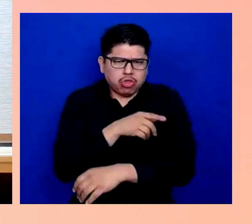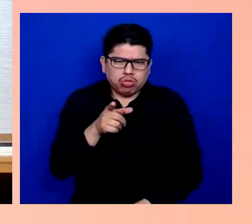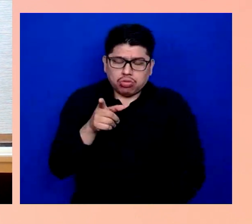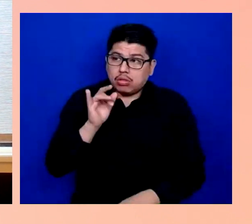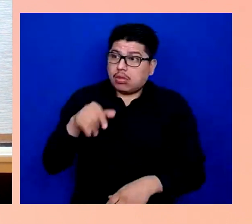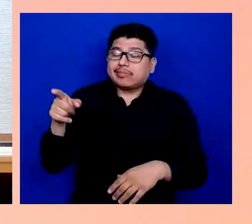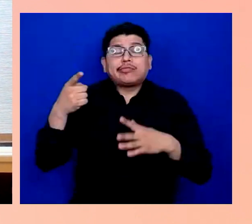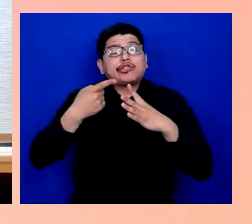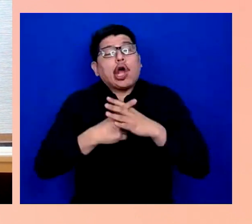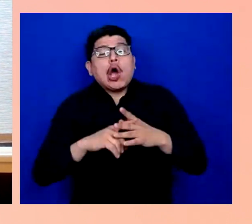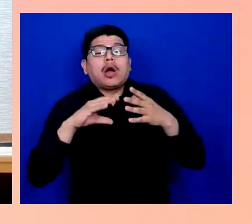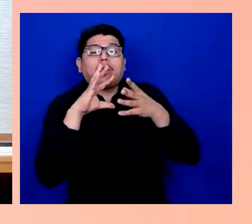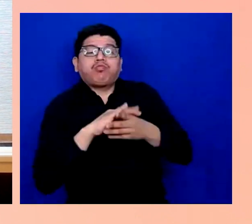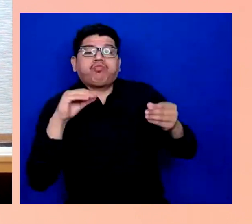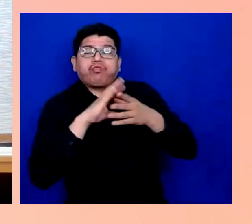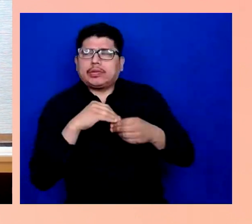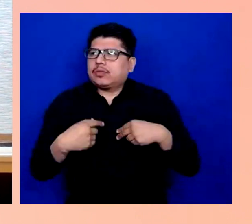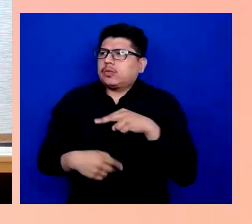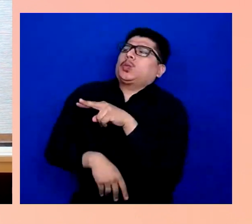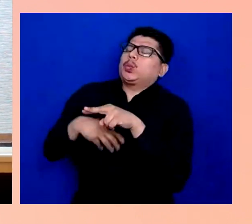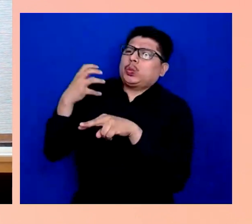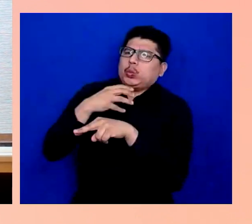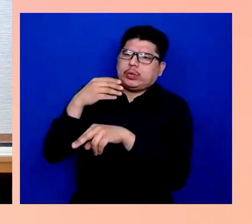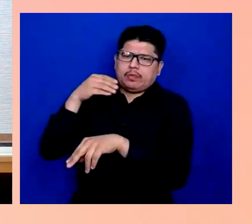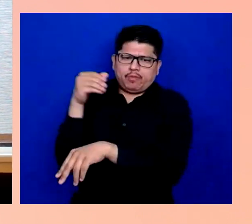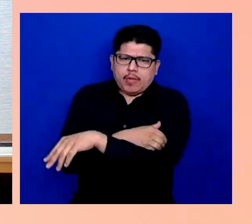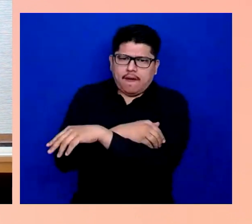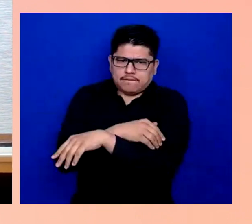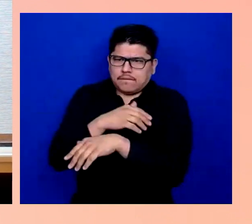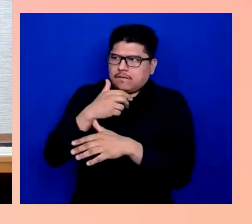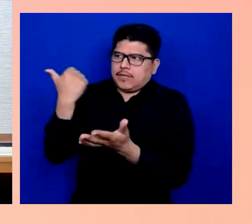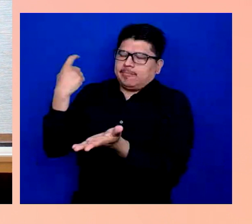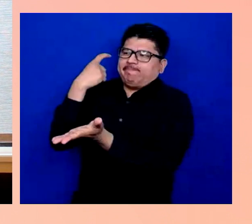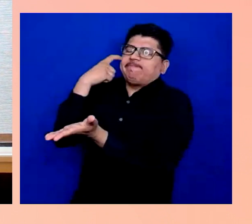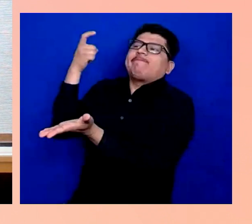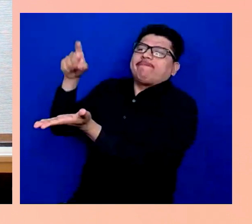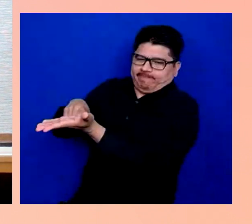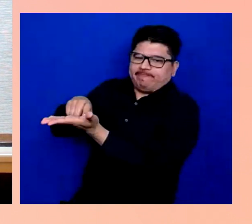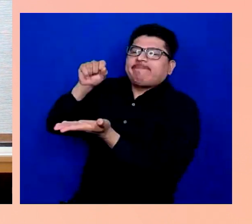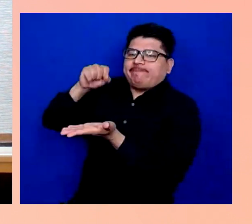The other thing is to recognize that, this isn't an add-on.